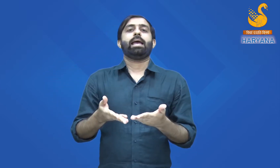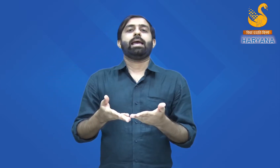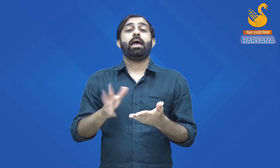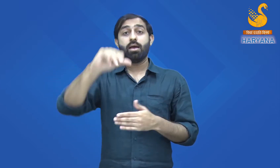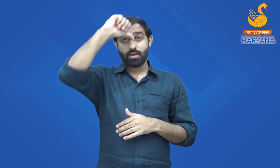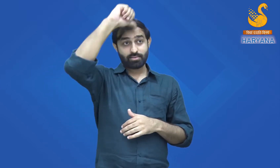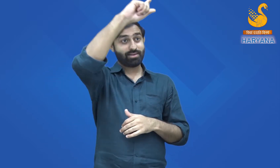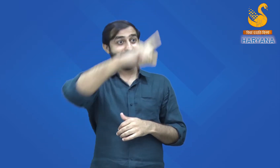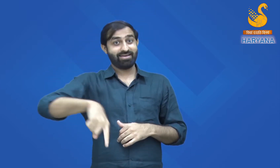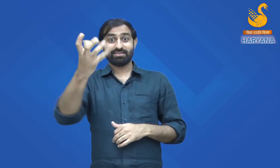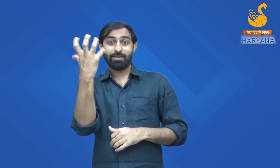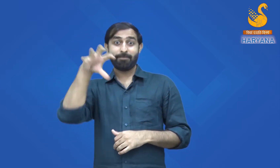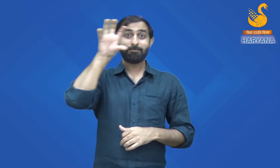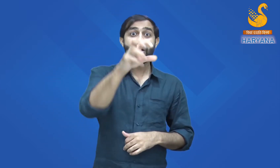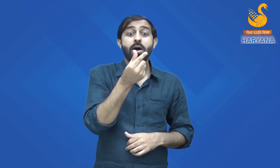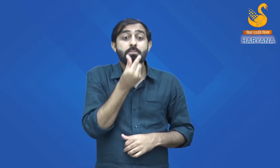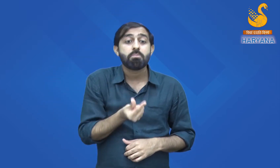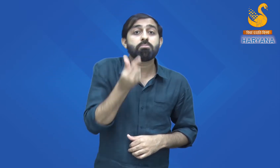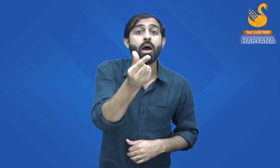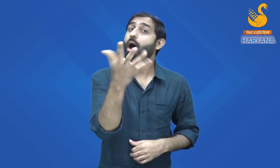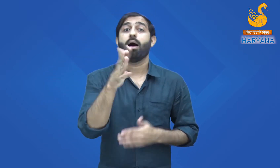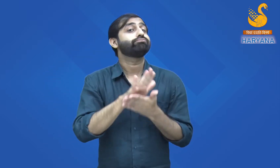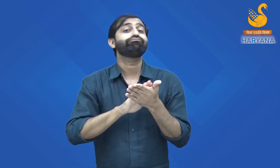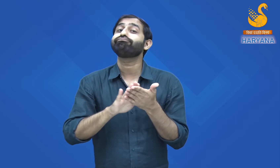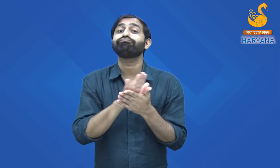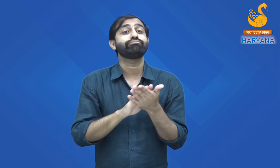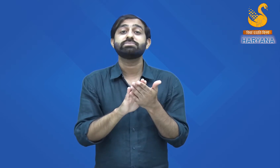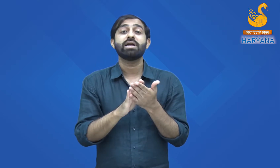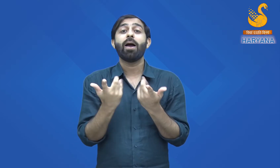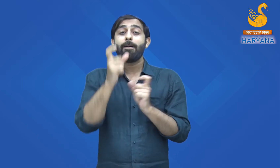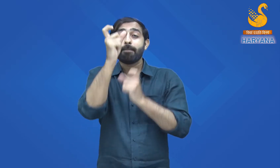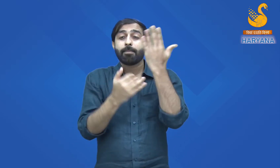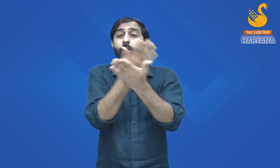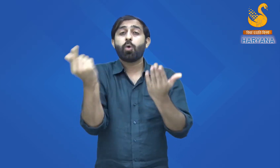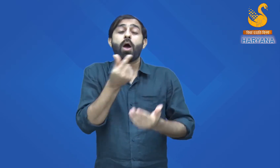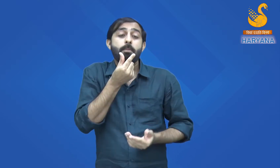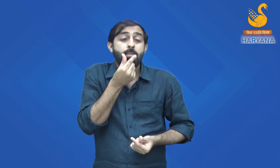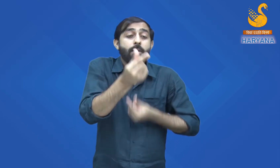Most of the people of our country don't use the word India to mention the country's name.